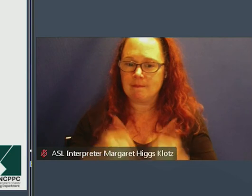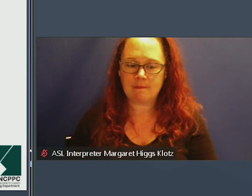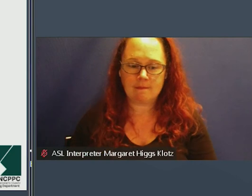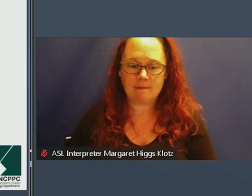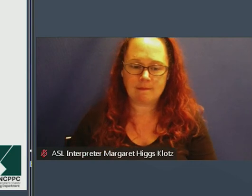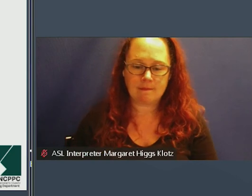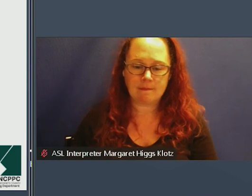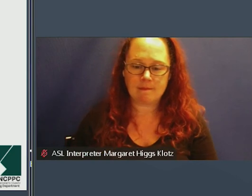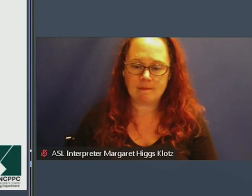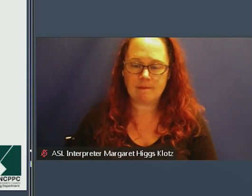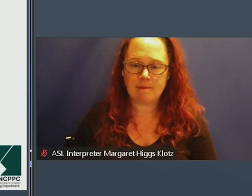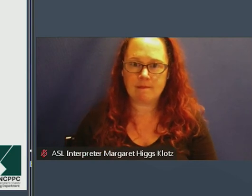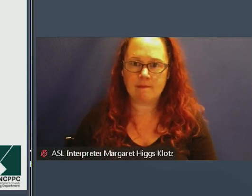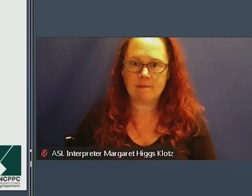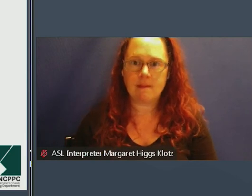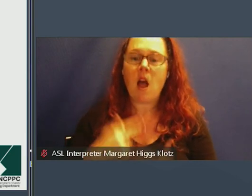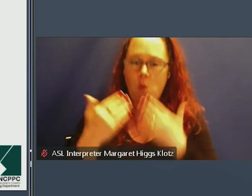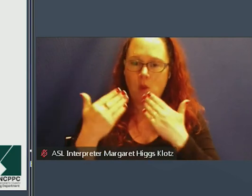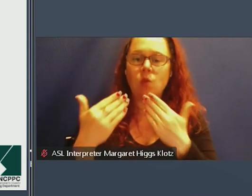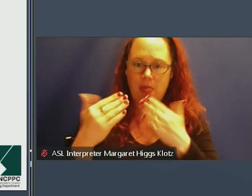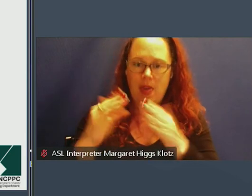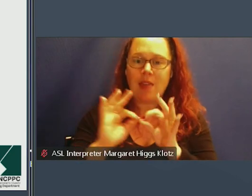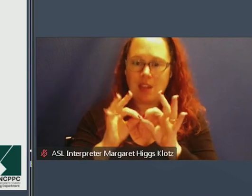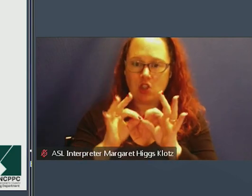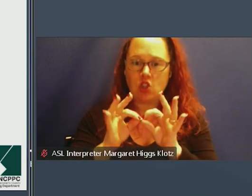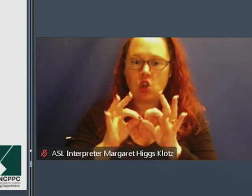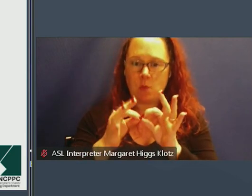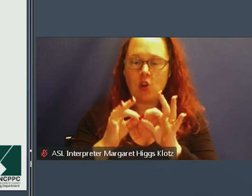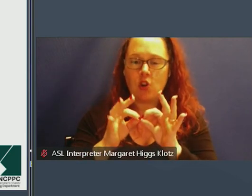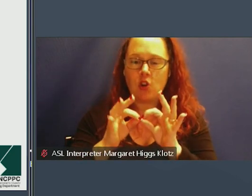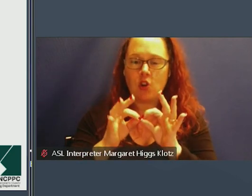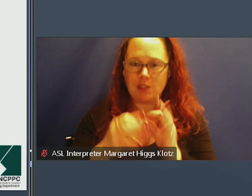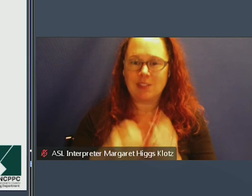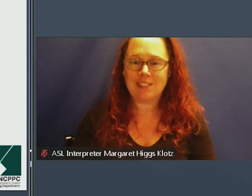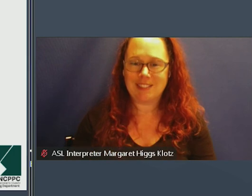So I do want to thank you. You may have to go. So after this, Ms. Borden.